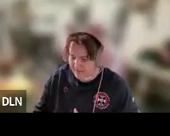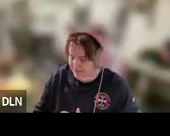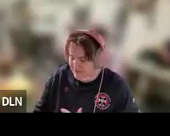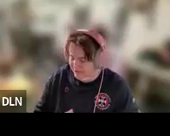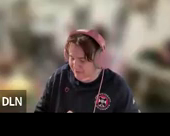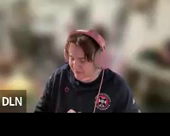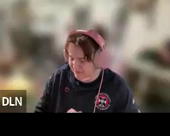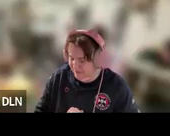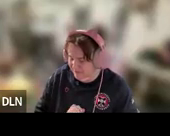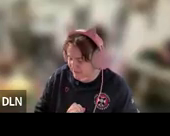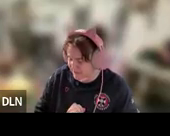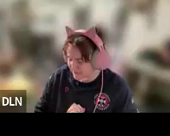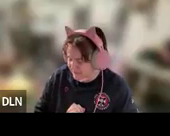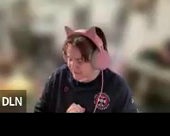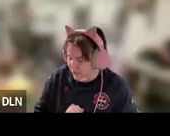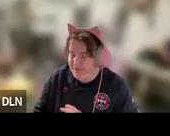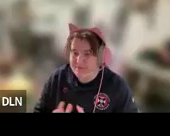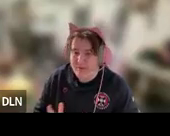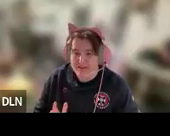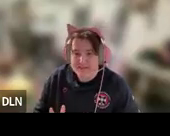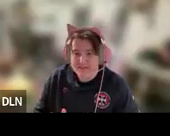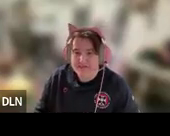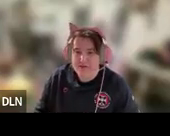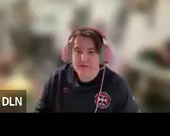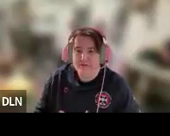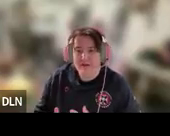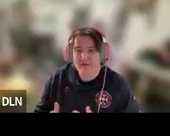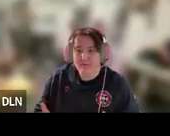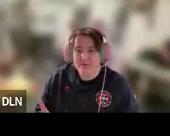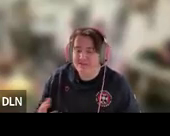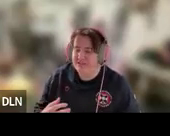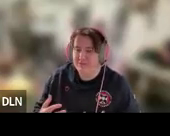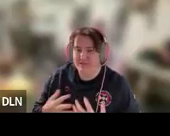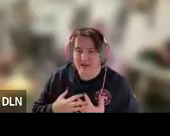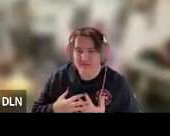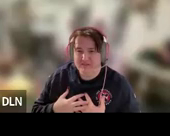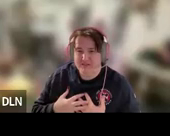ugh, what's the word I'm looking for? Almost imposter syndrome. Like, maybe I wasn't disabled enough